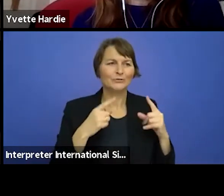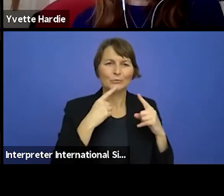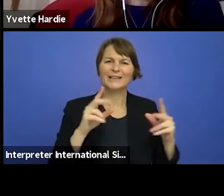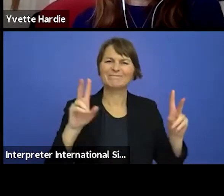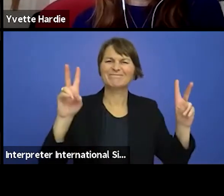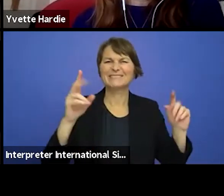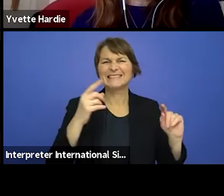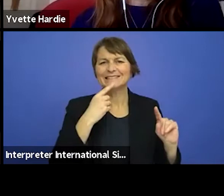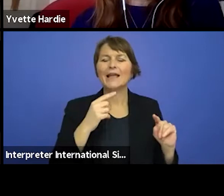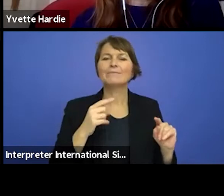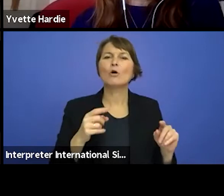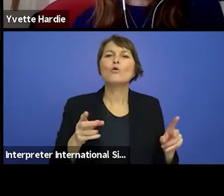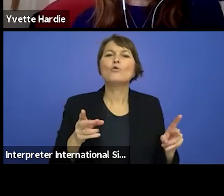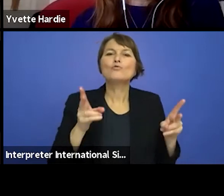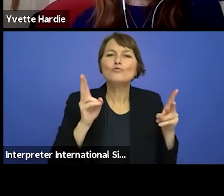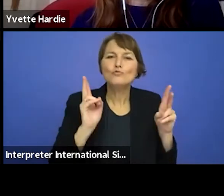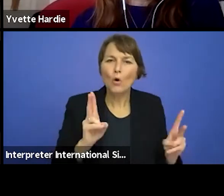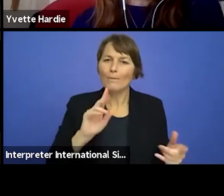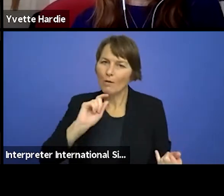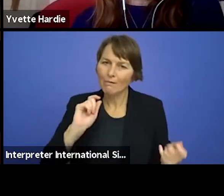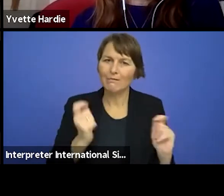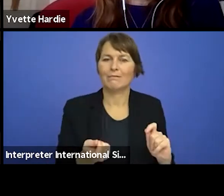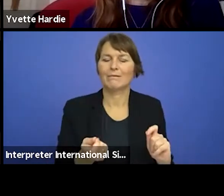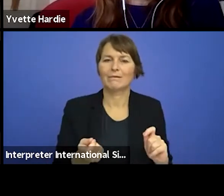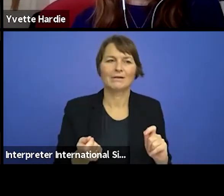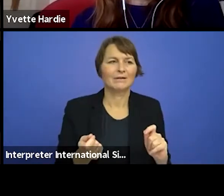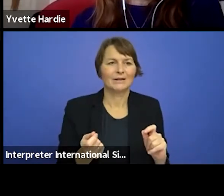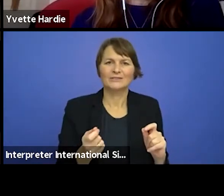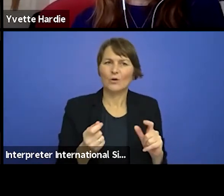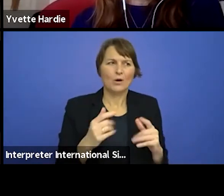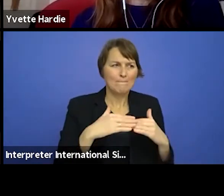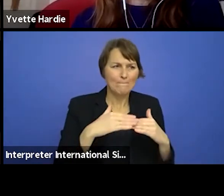that you know, we need more, things need to be more inclusive but like part of our